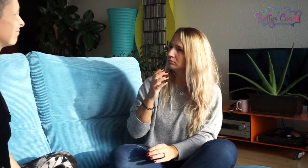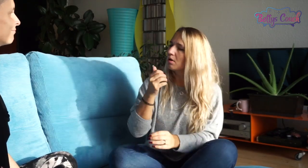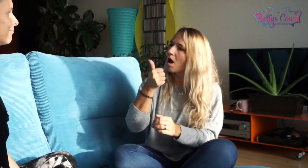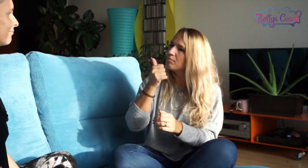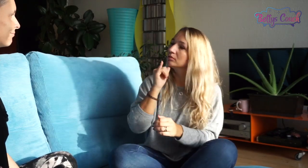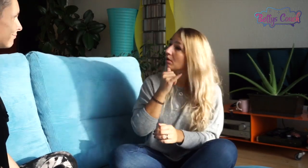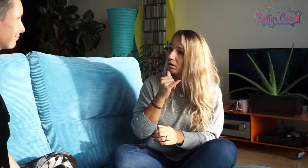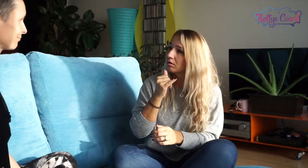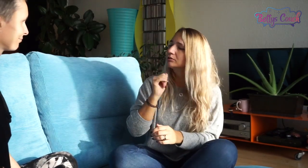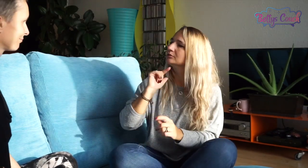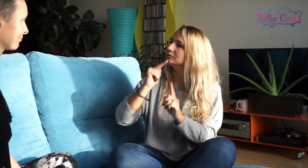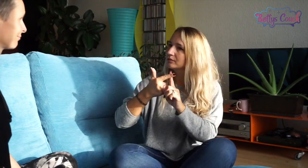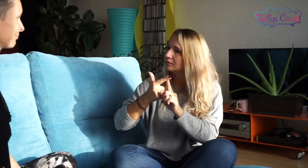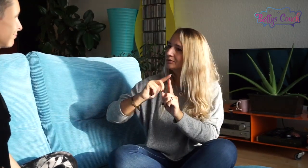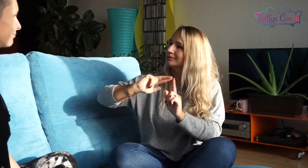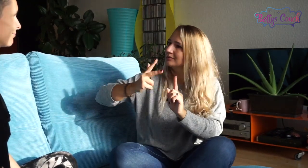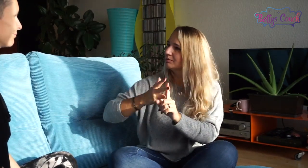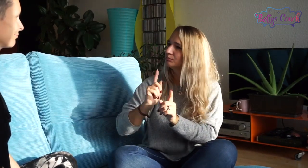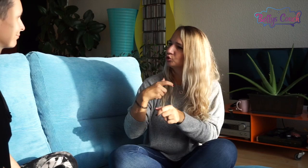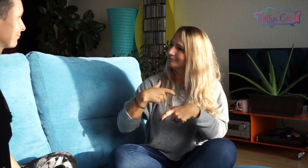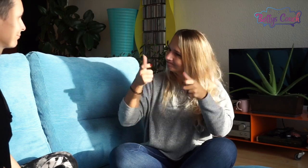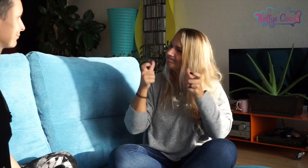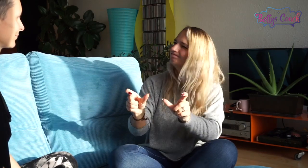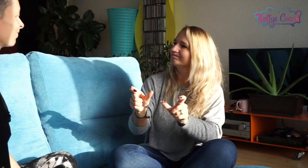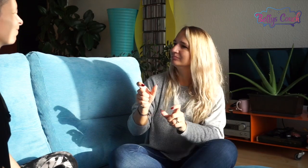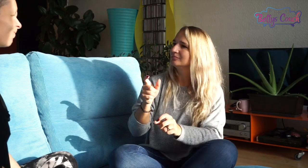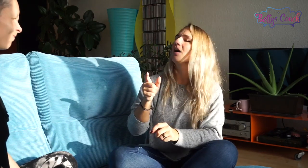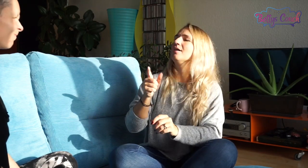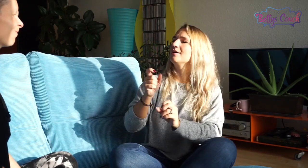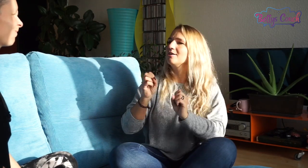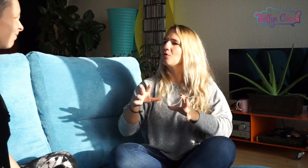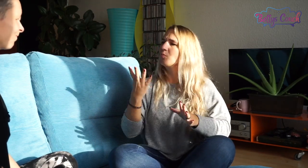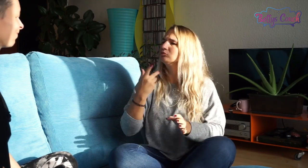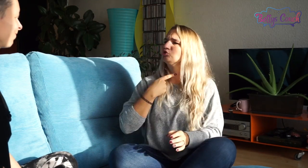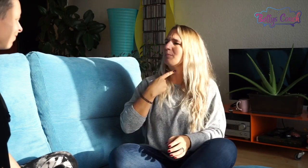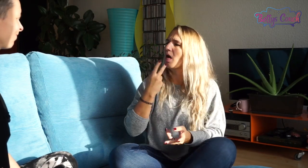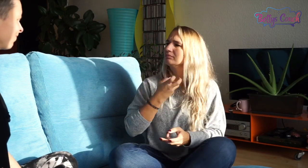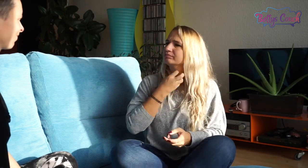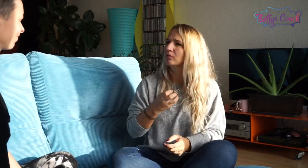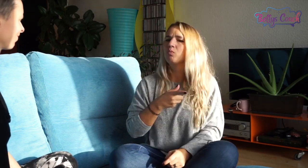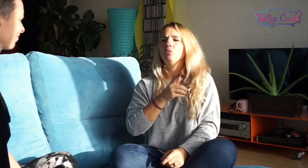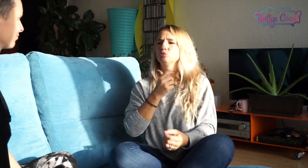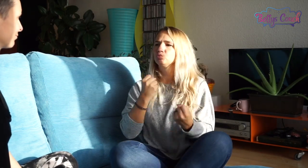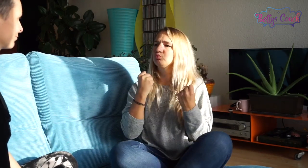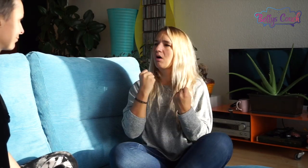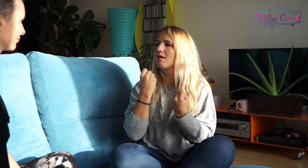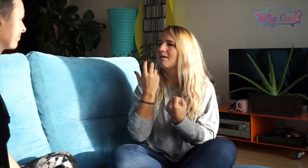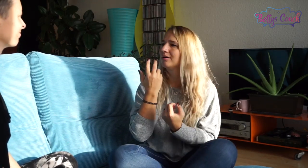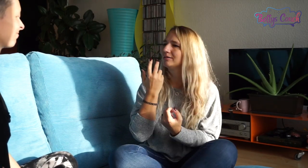And if necessary, you have to repeat the no & get really loud, so that my counterpart shrinks in front of this strong woman.